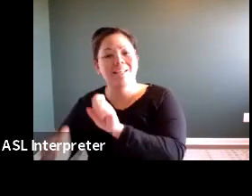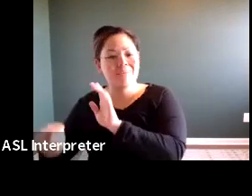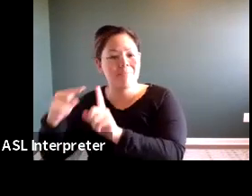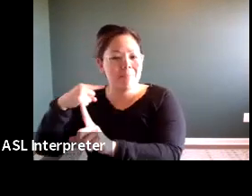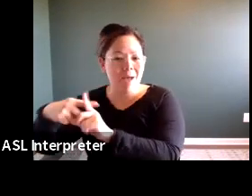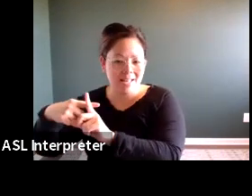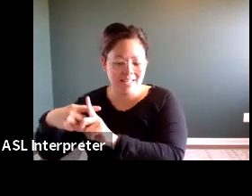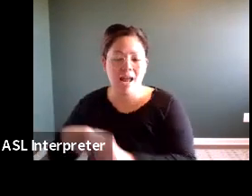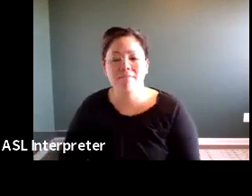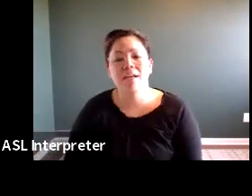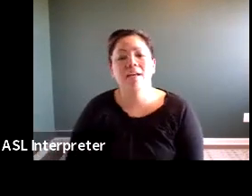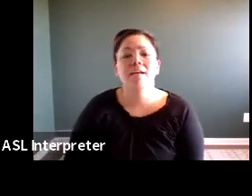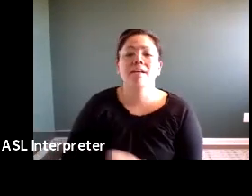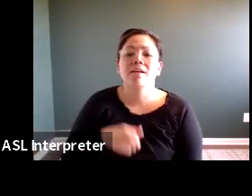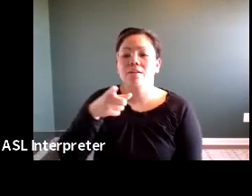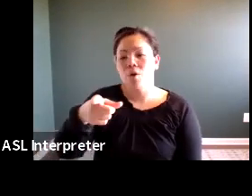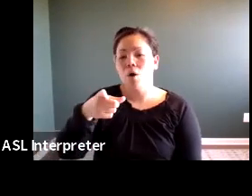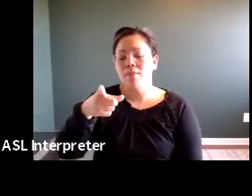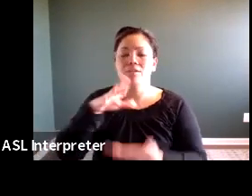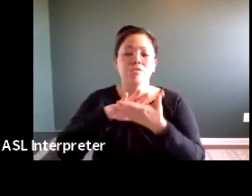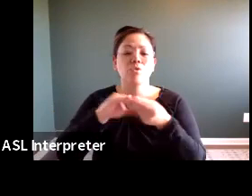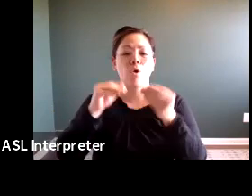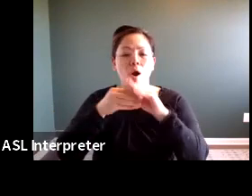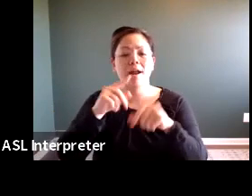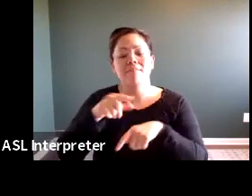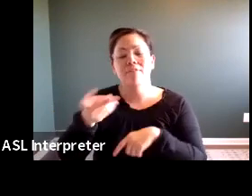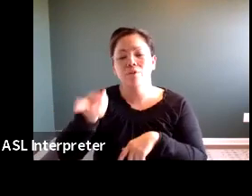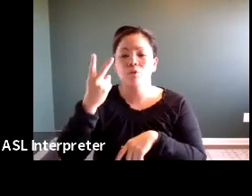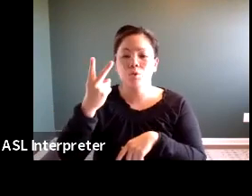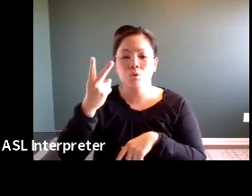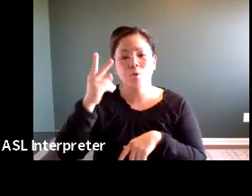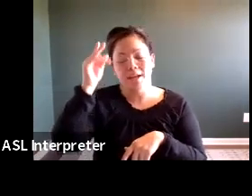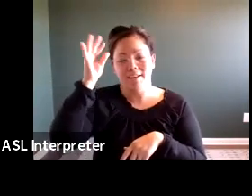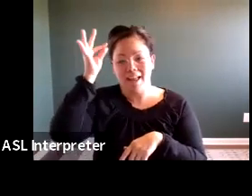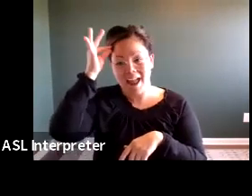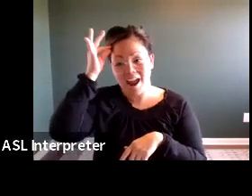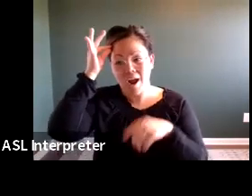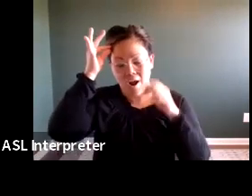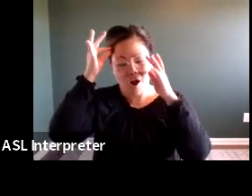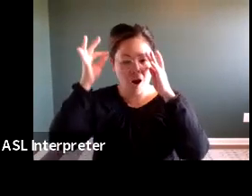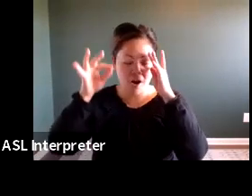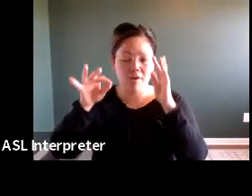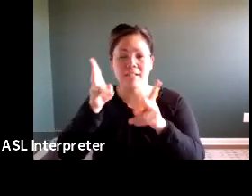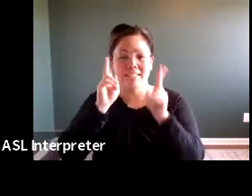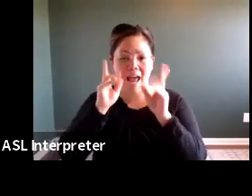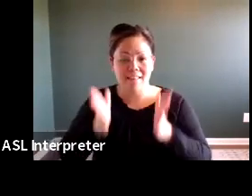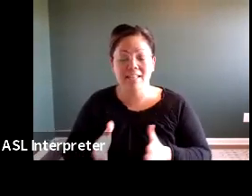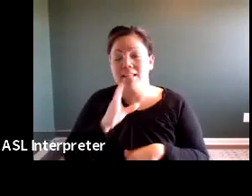And here's the tale of the two hairstylist with COVID-19 and had spent at least 15 minutes with 139 clients and no clients were known to be infected.